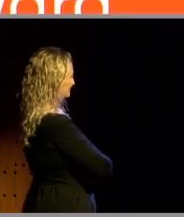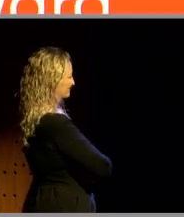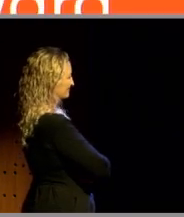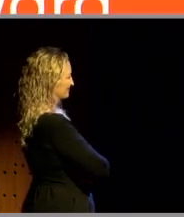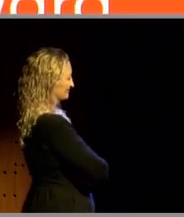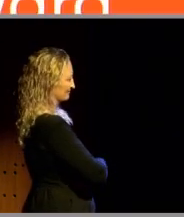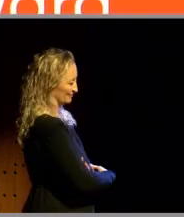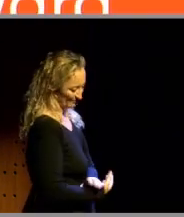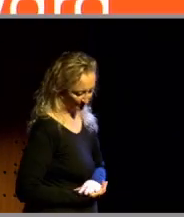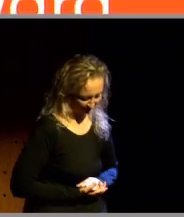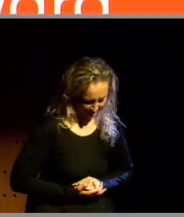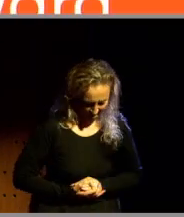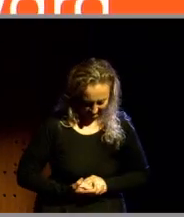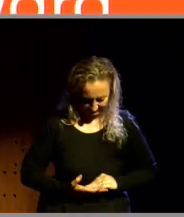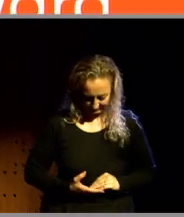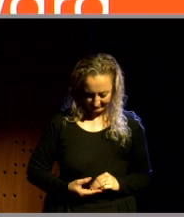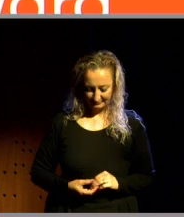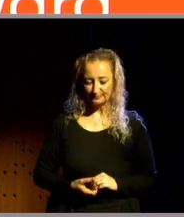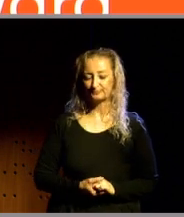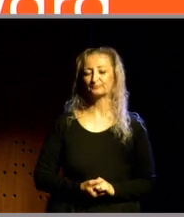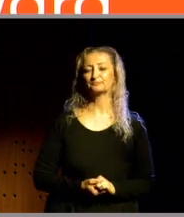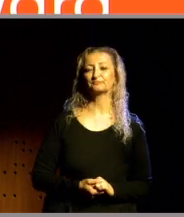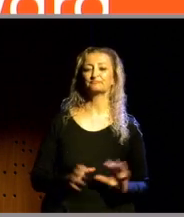Dreaming Award recipient, Dean Brady.